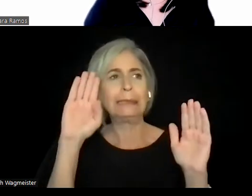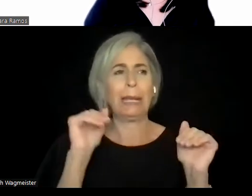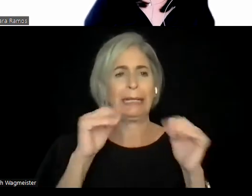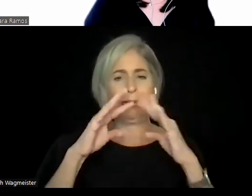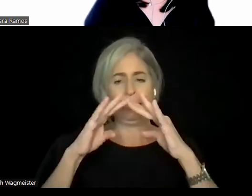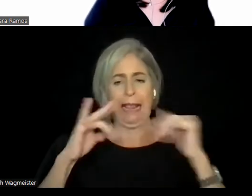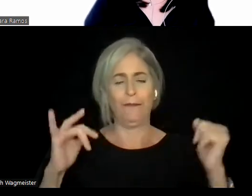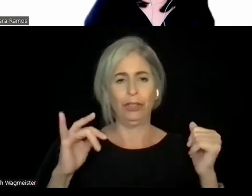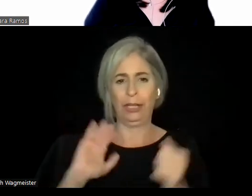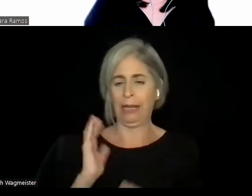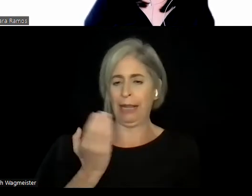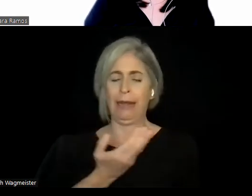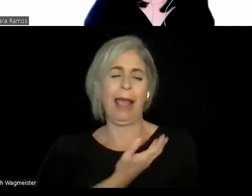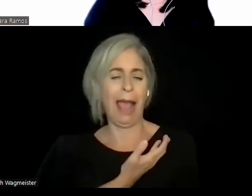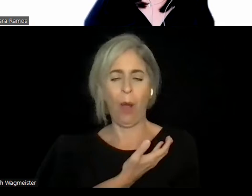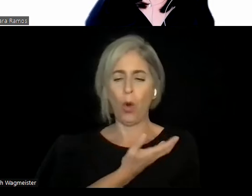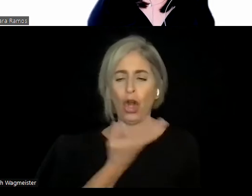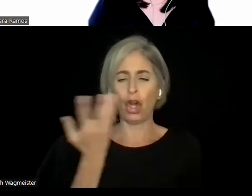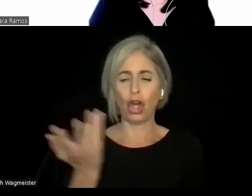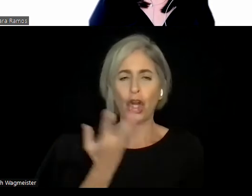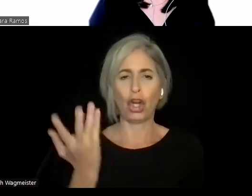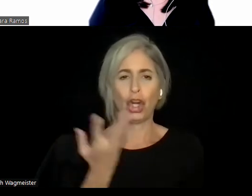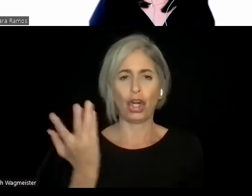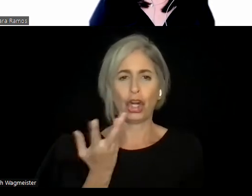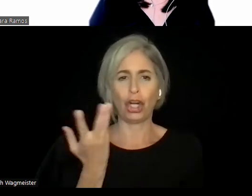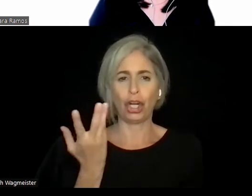them. It really is whoever walks in the door, so we really